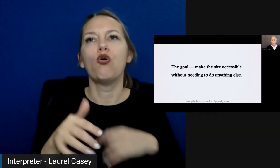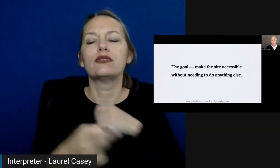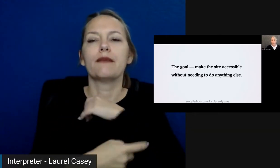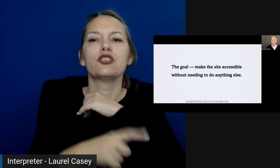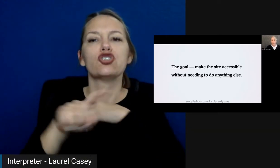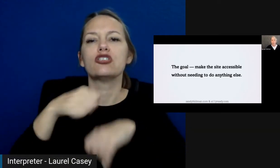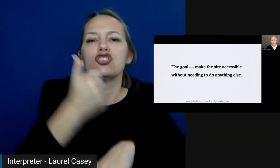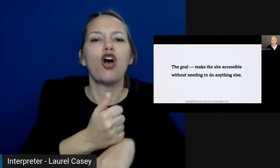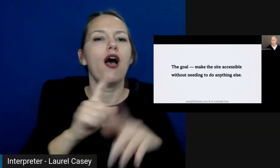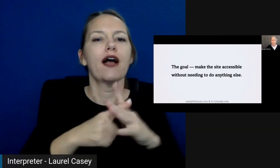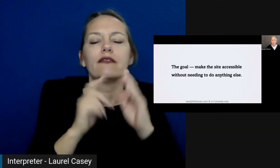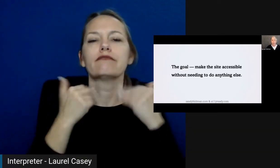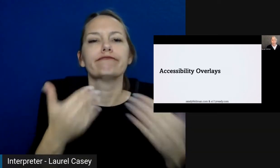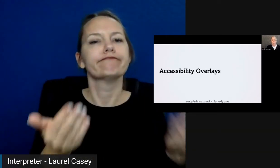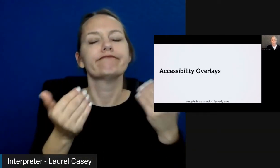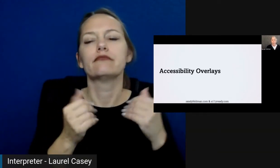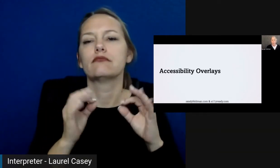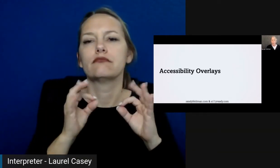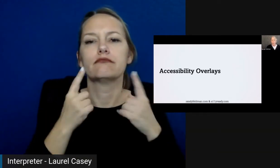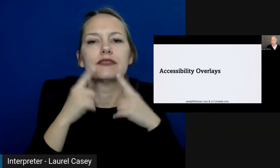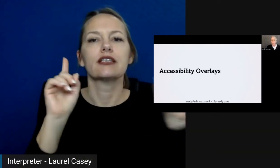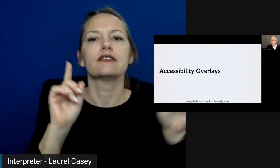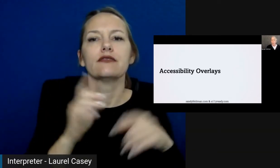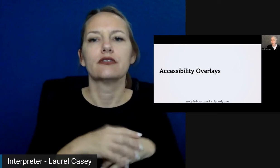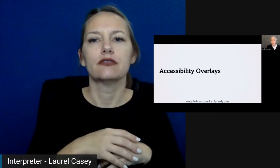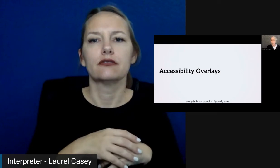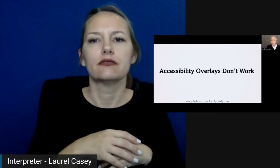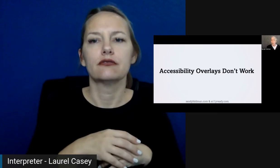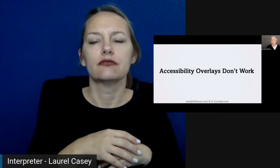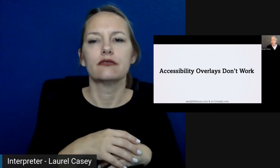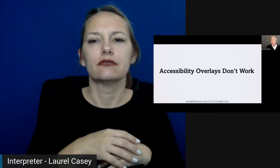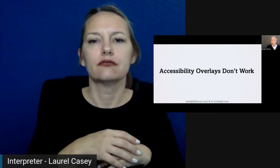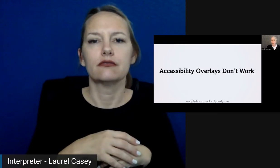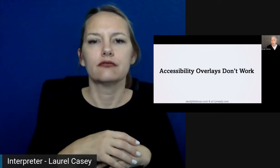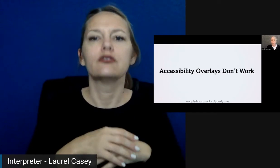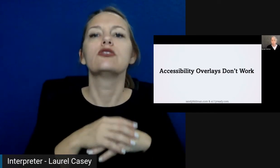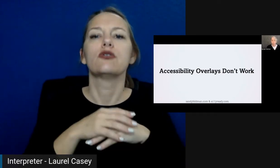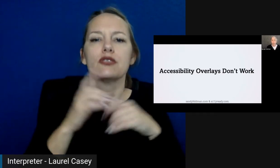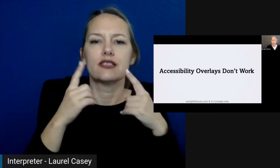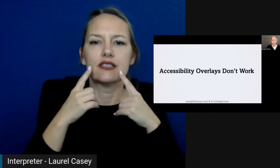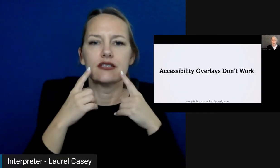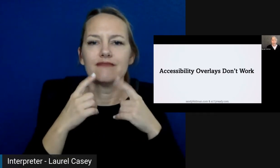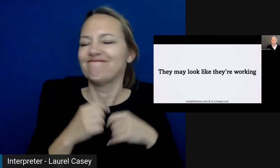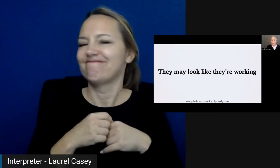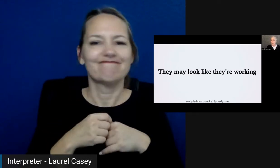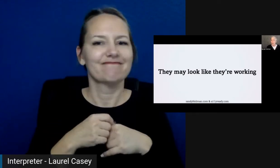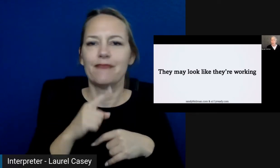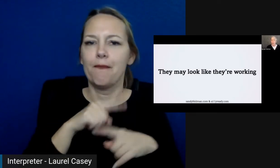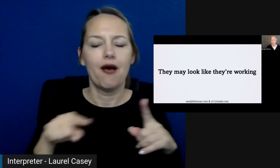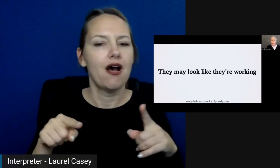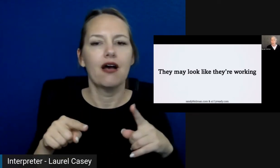the site accessible. Accessibility overlays don't work. They look like they're working.